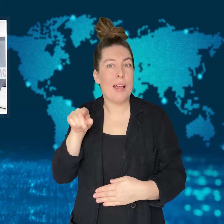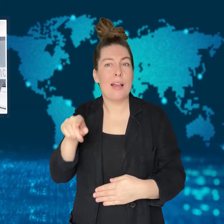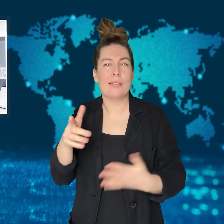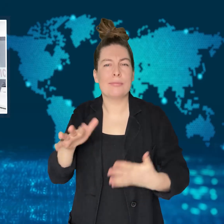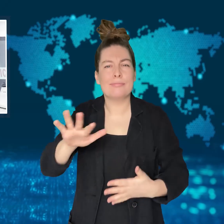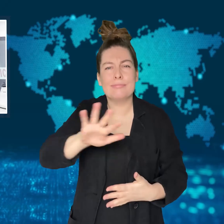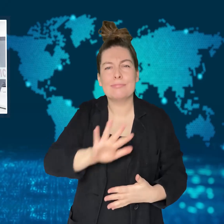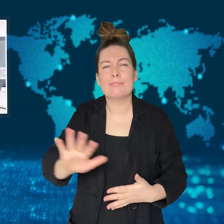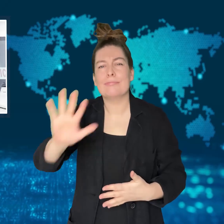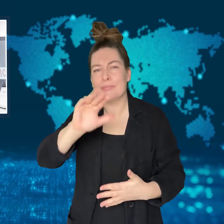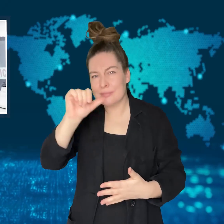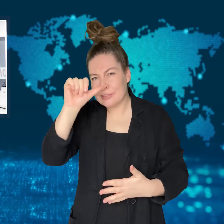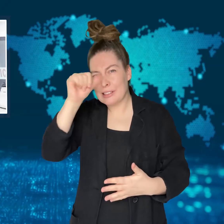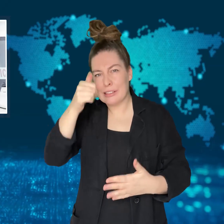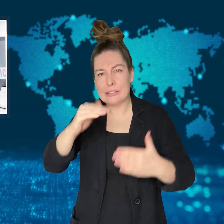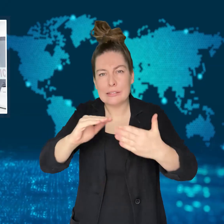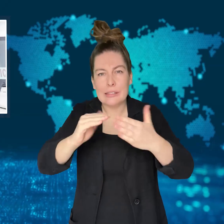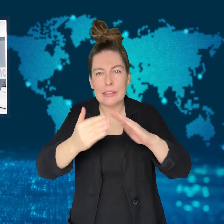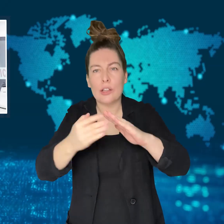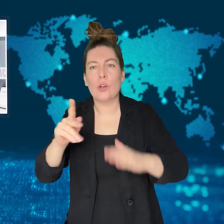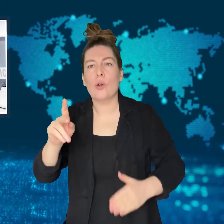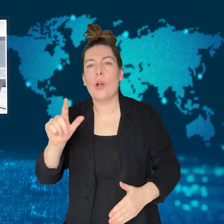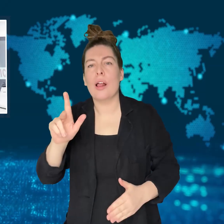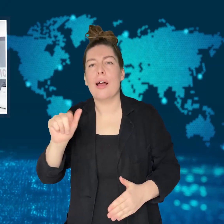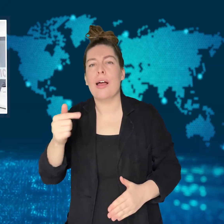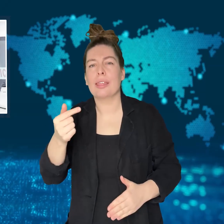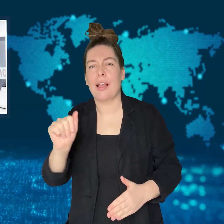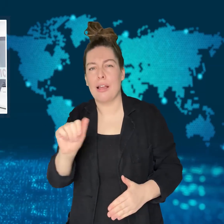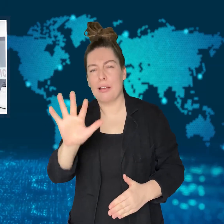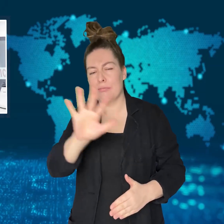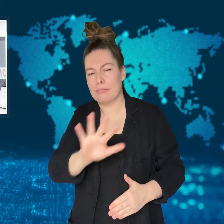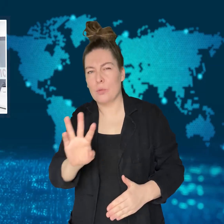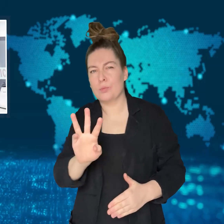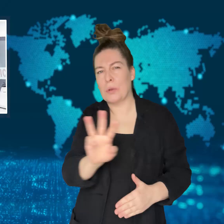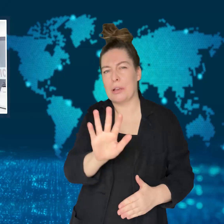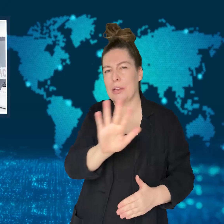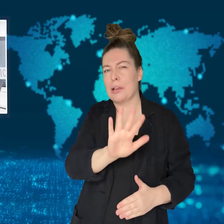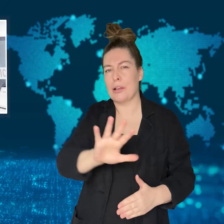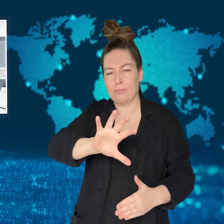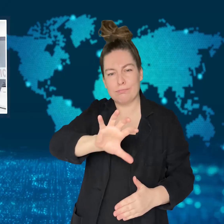a trainee doctor in the hospital where she worked.